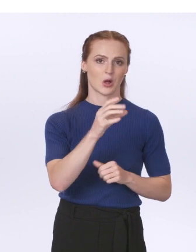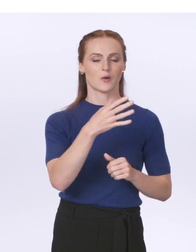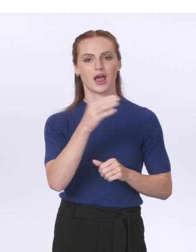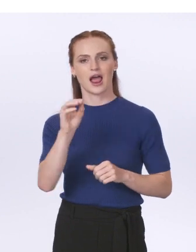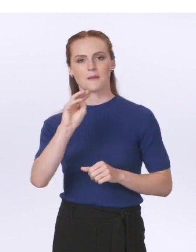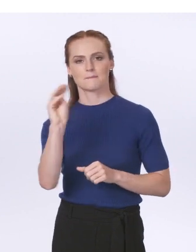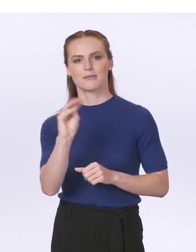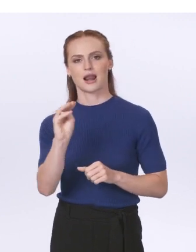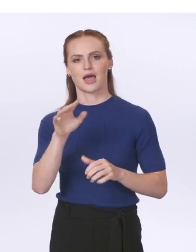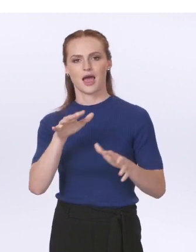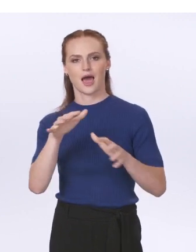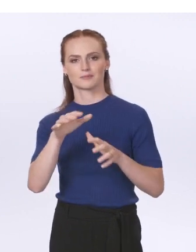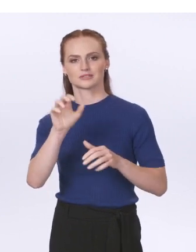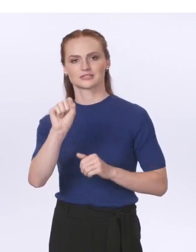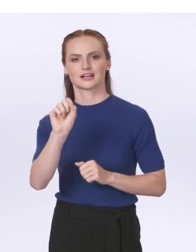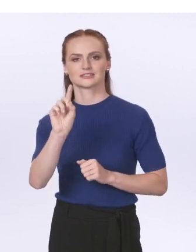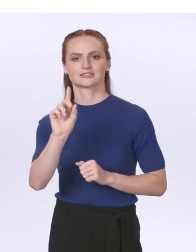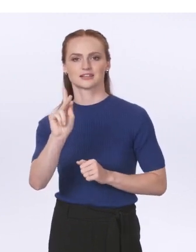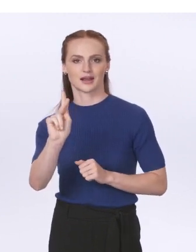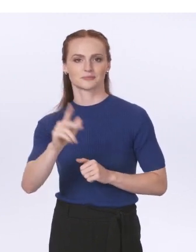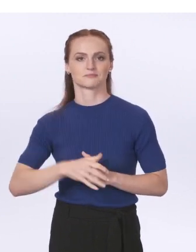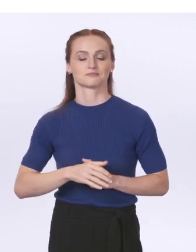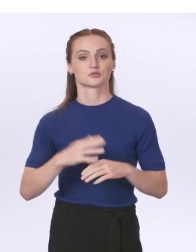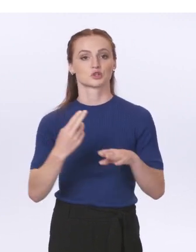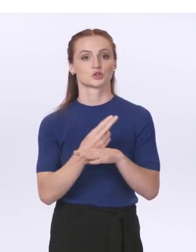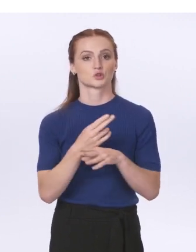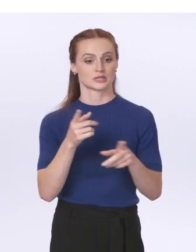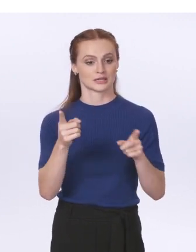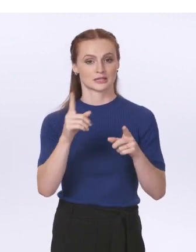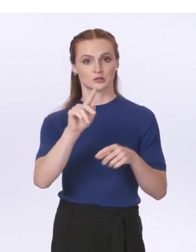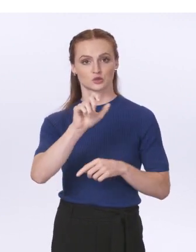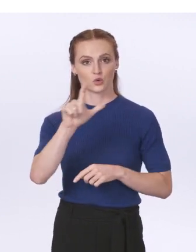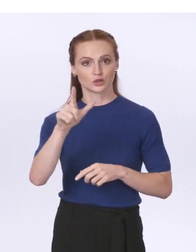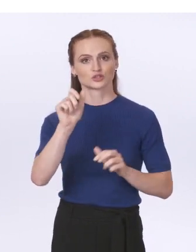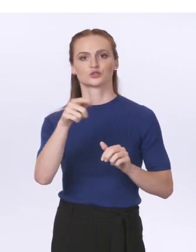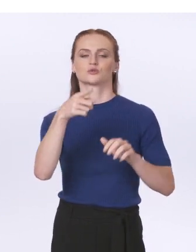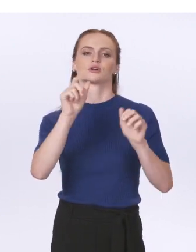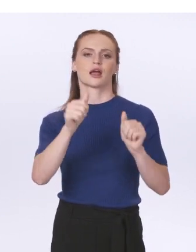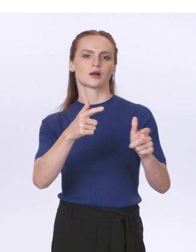Using these tools, you can quickly and easily design, addition